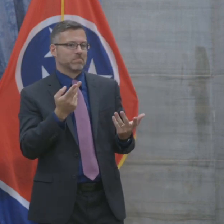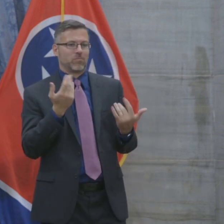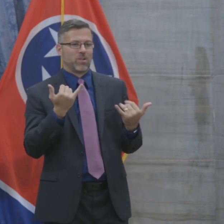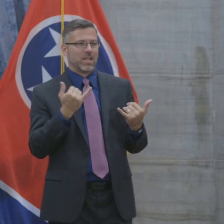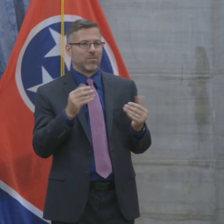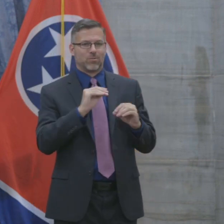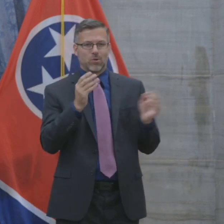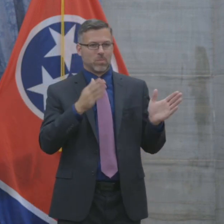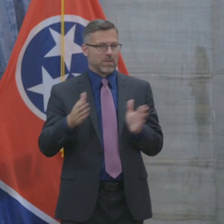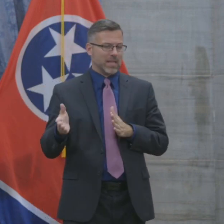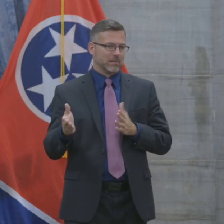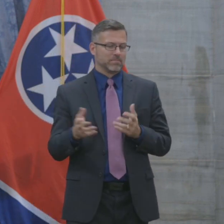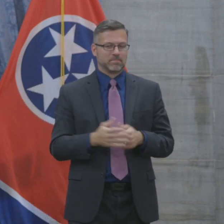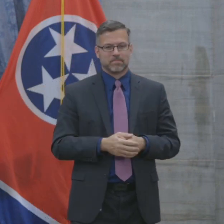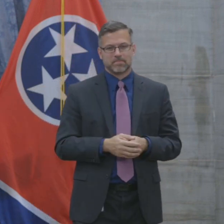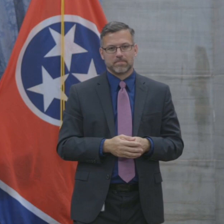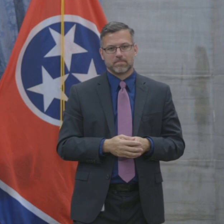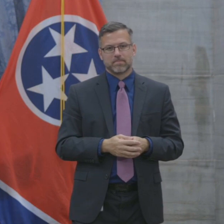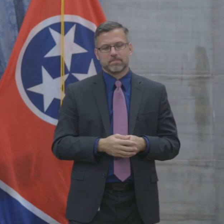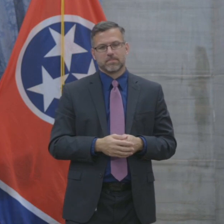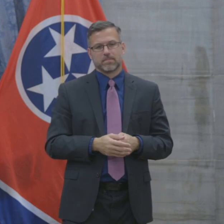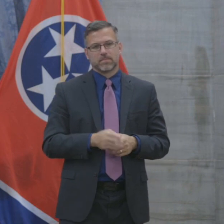and as I said, the Attorney General, the US Attorney